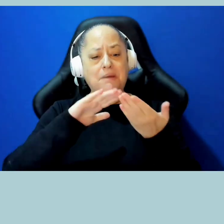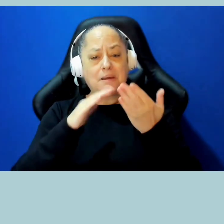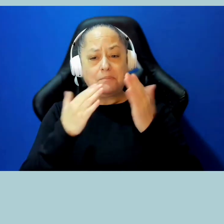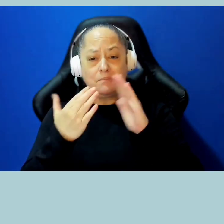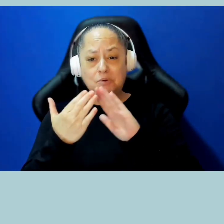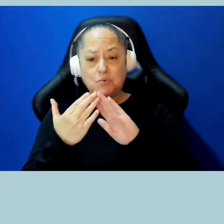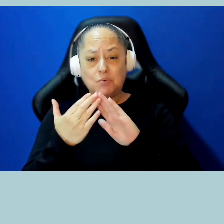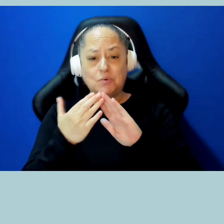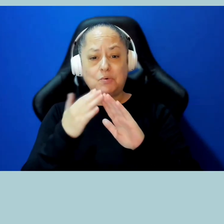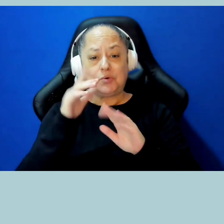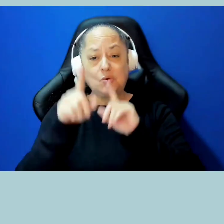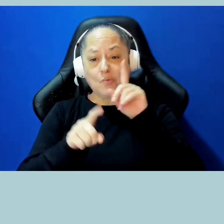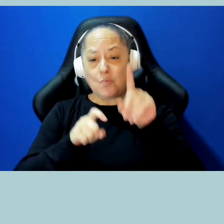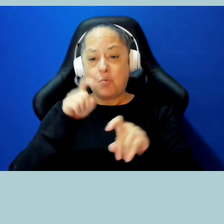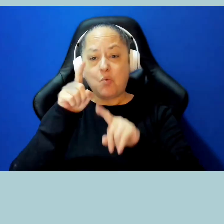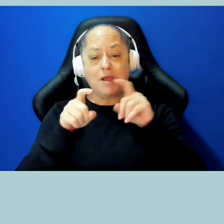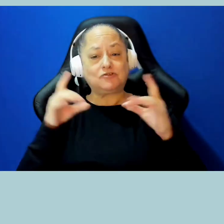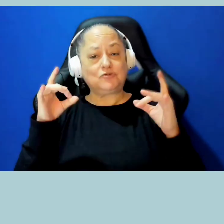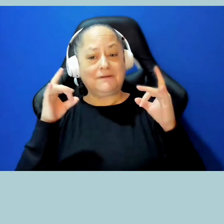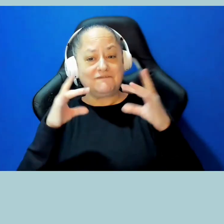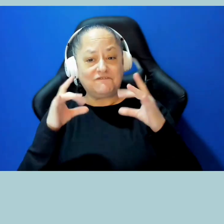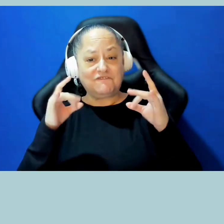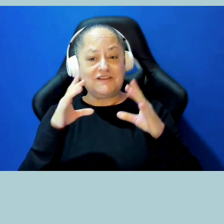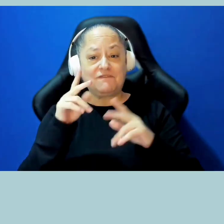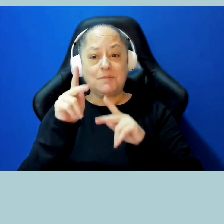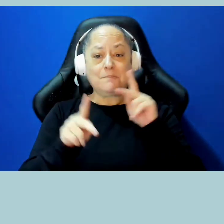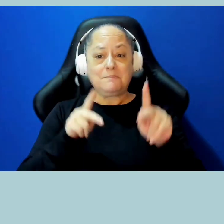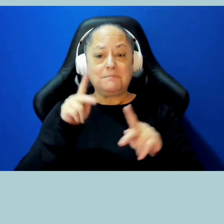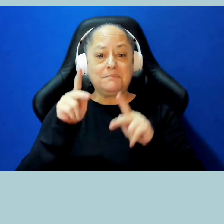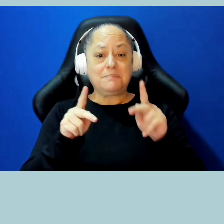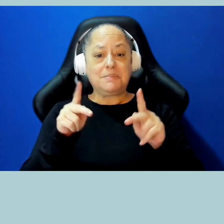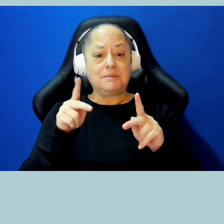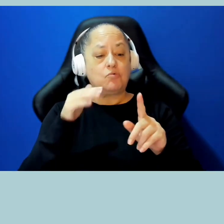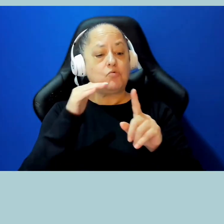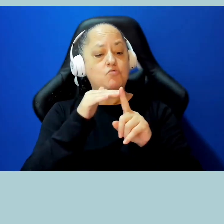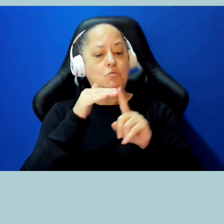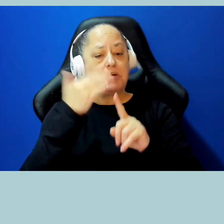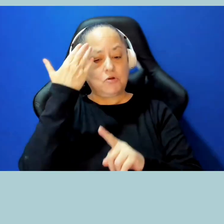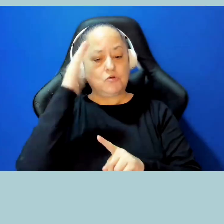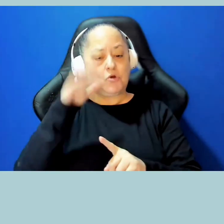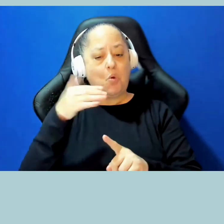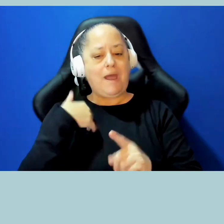questions and feedback and if folks as a reminder i know we have a lot of questions that have been coming